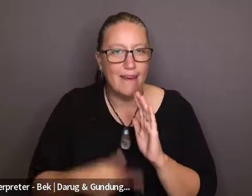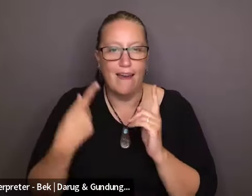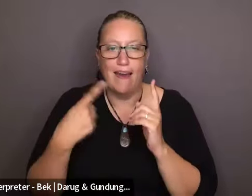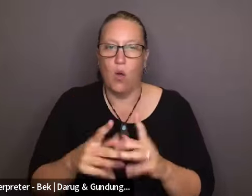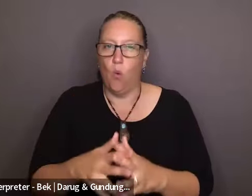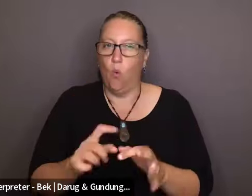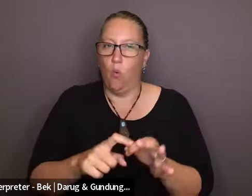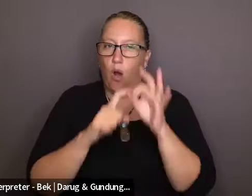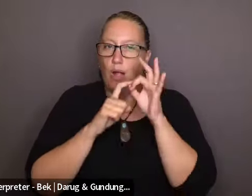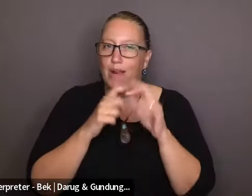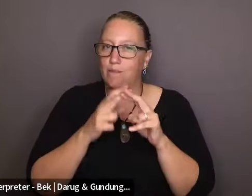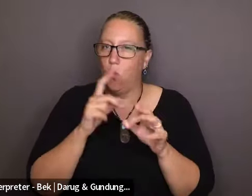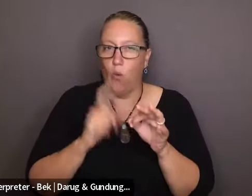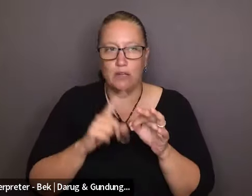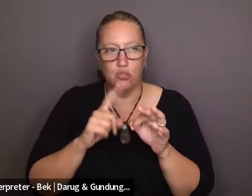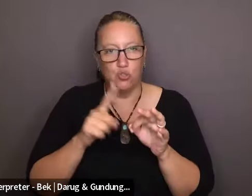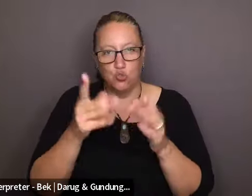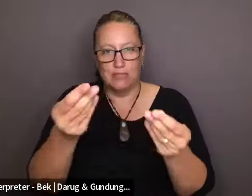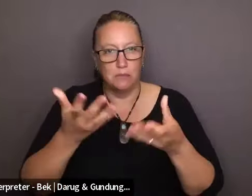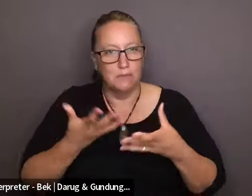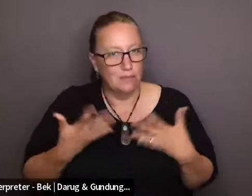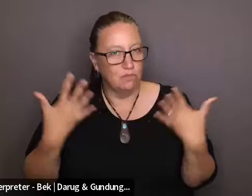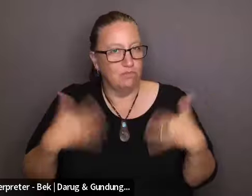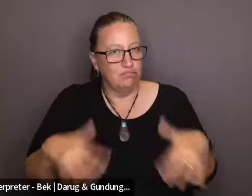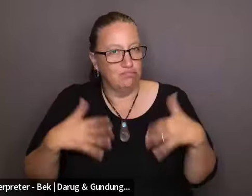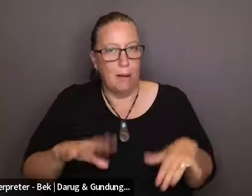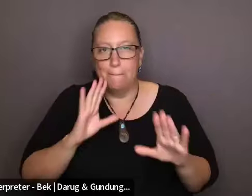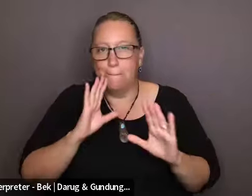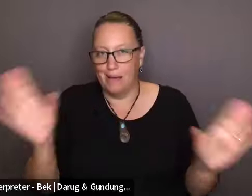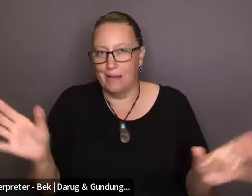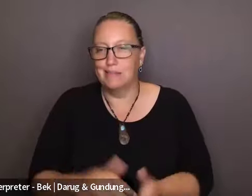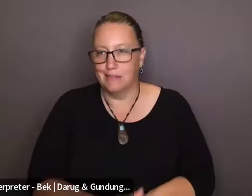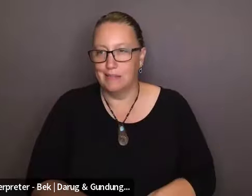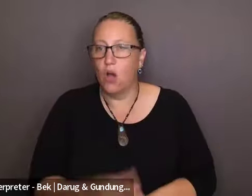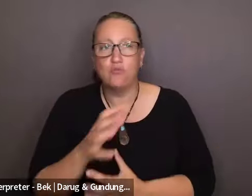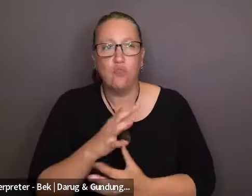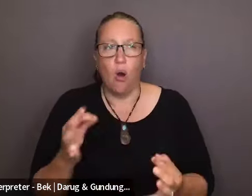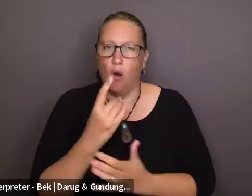. Moving ahead, before we begin I want to acknowledge that the depth and quality of questions submitted ahead